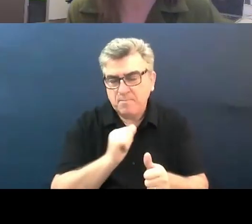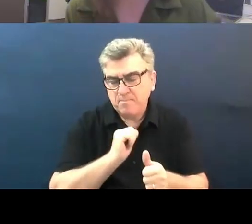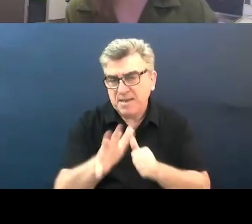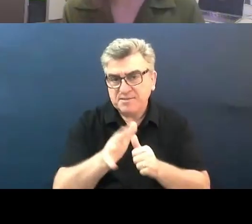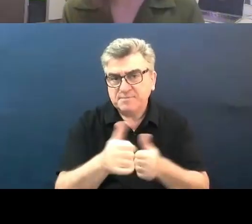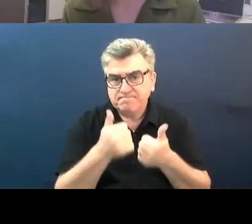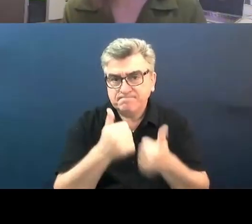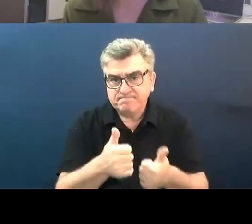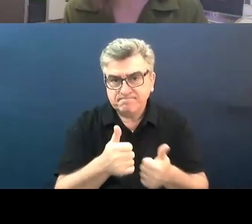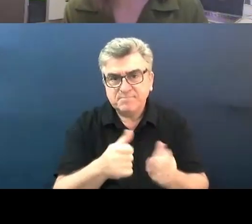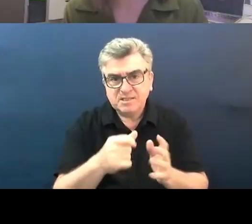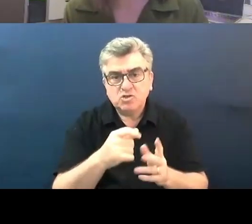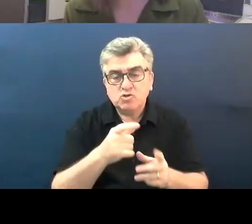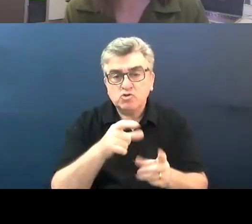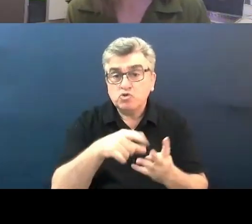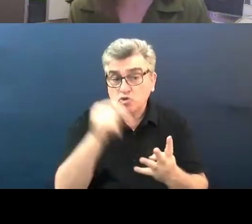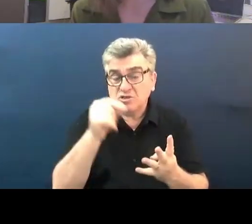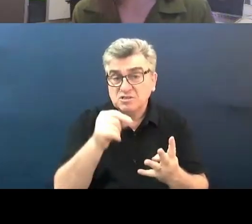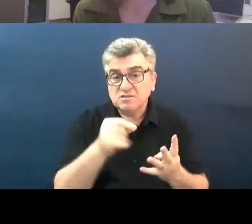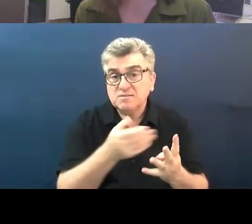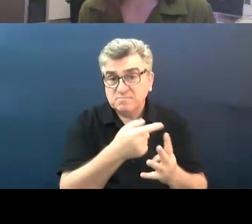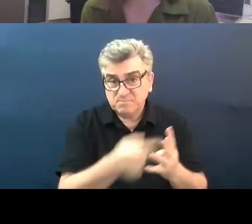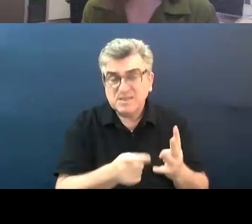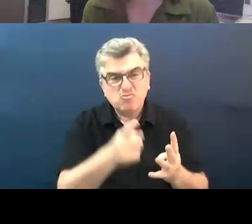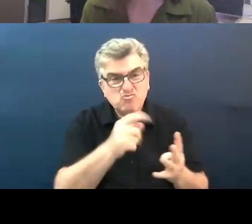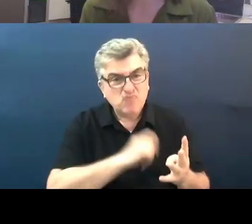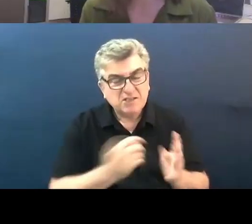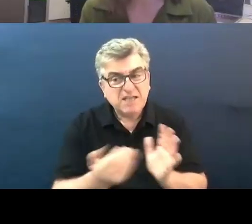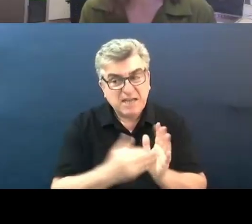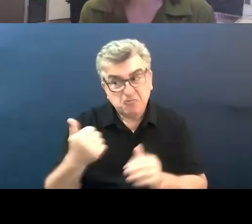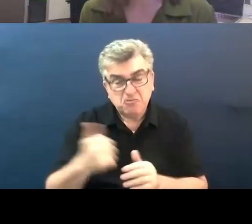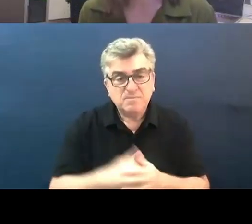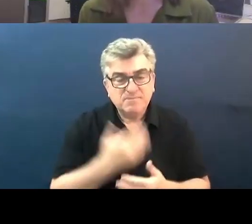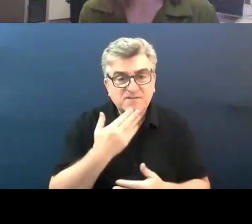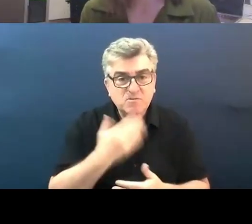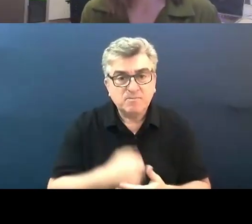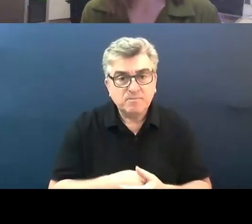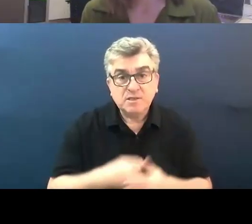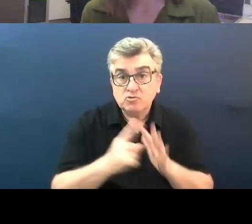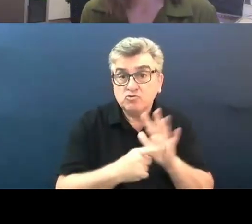Anna: Yeah. Options and trust. I think definitely. Julian.